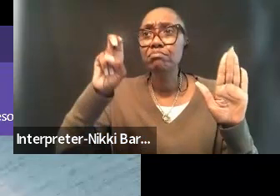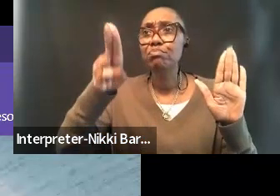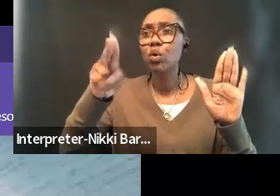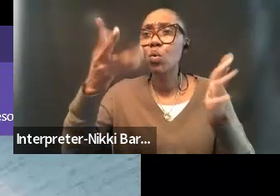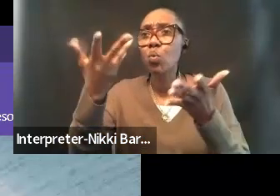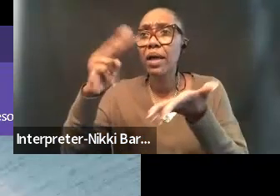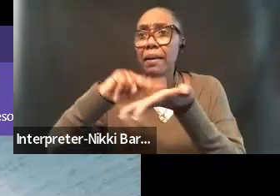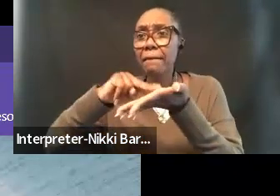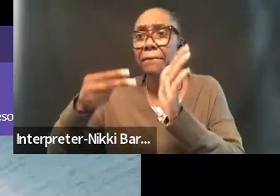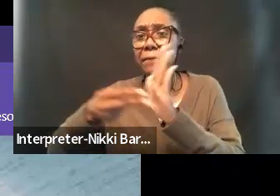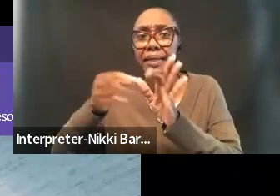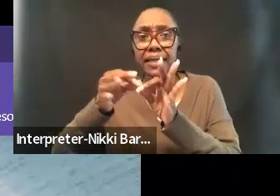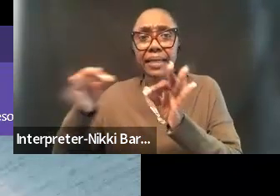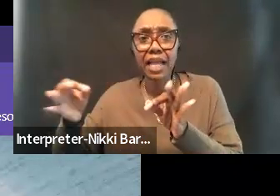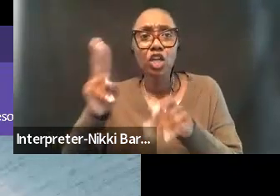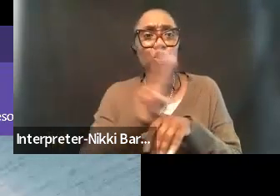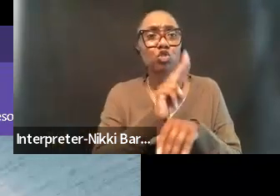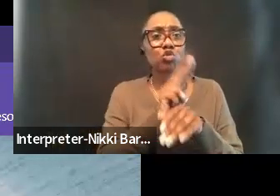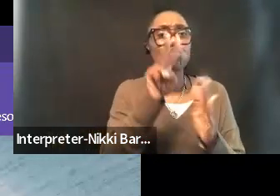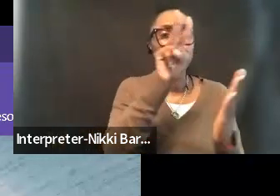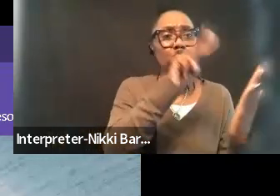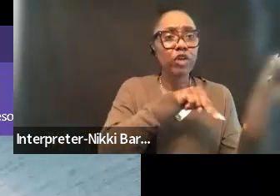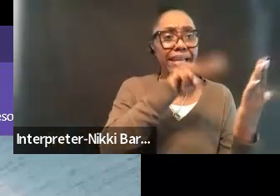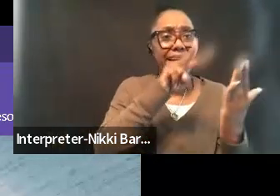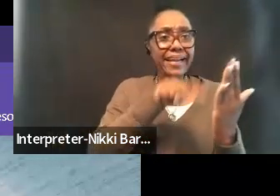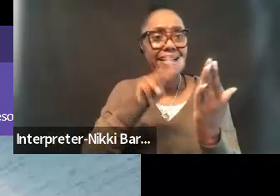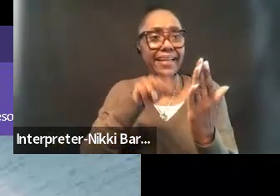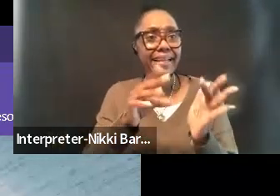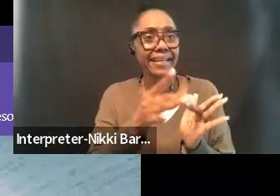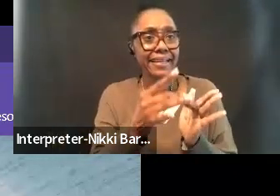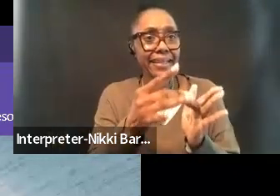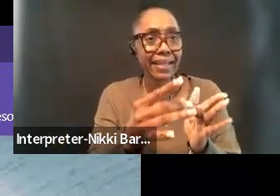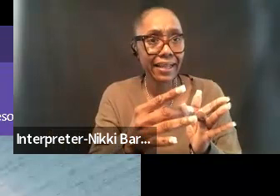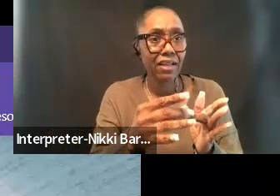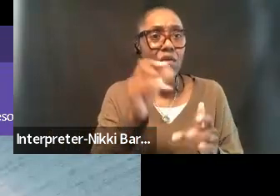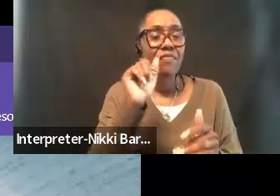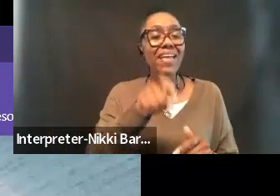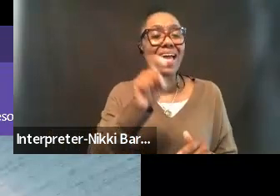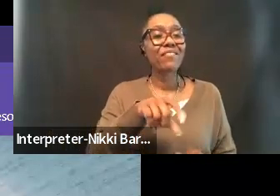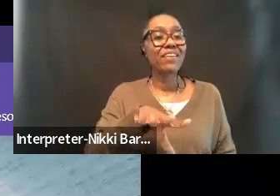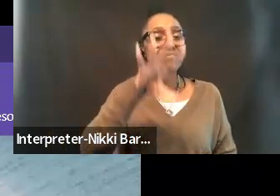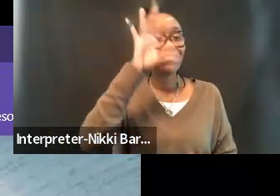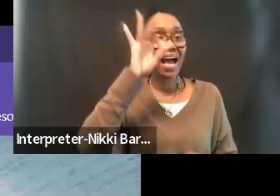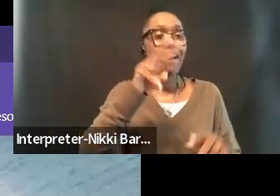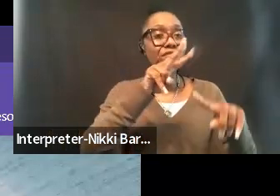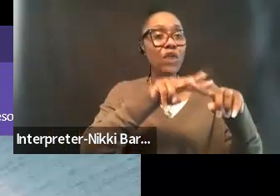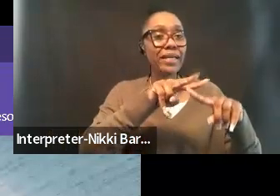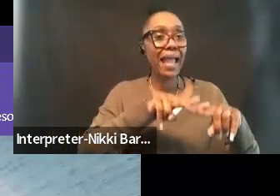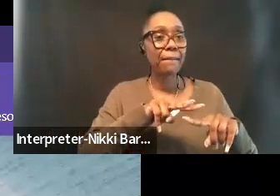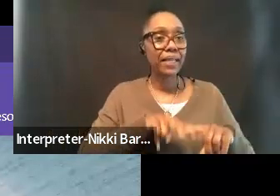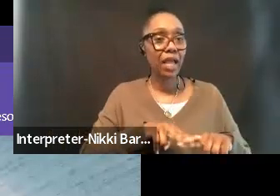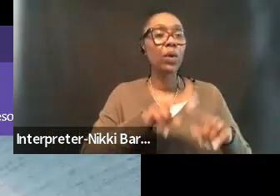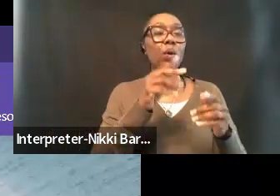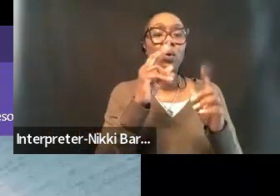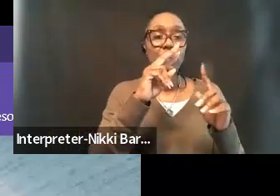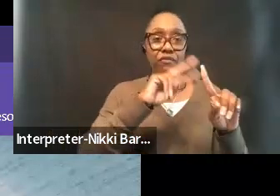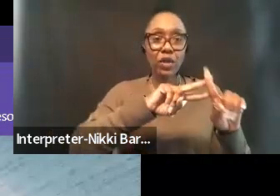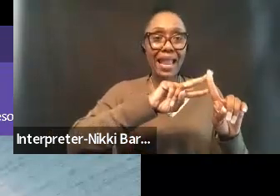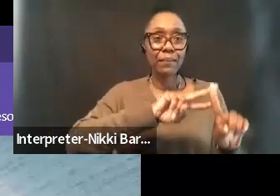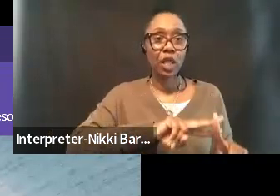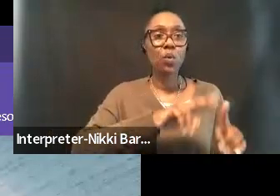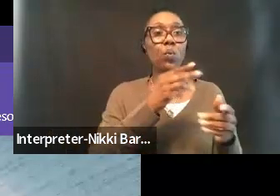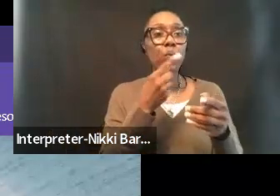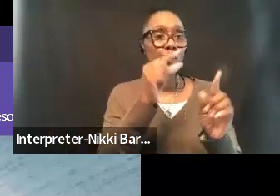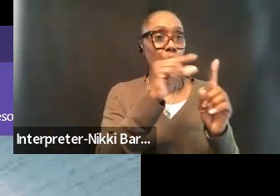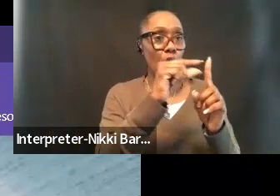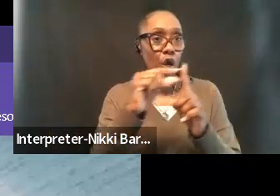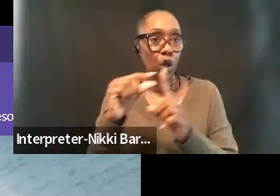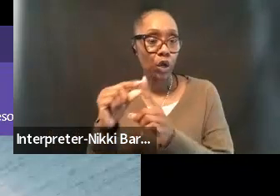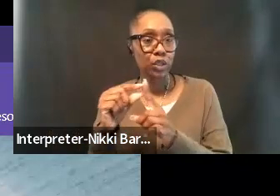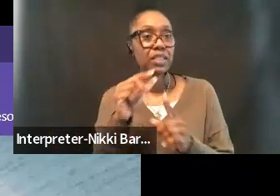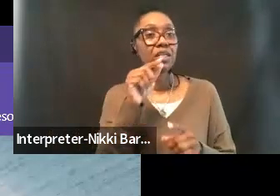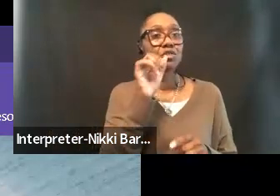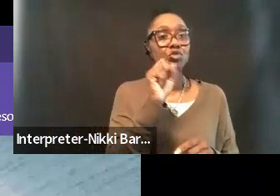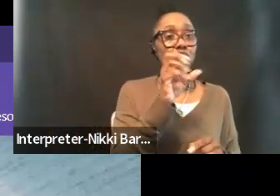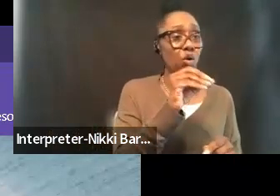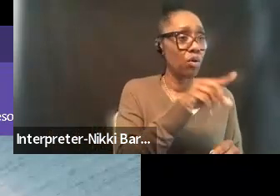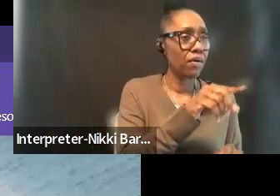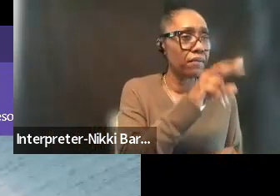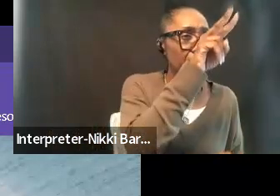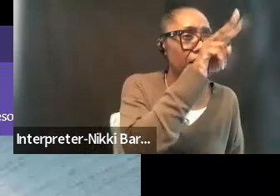So just teaching them how to use highlighting tools. To be able to pull out words that they have to define.